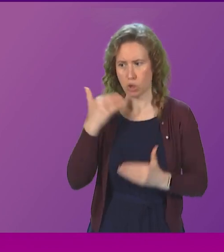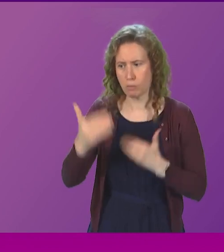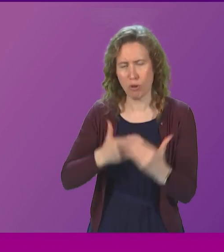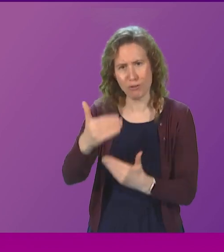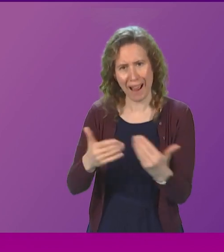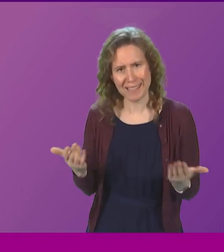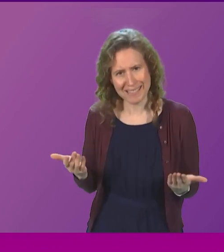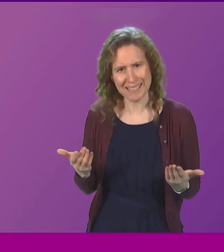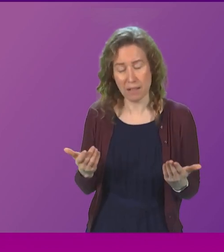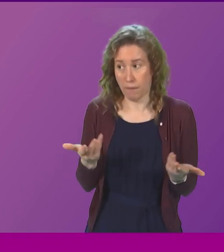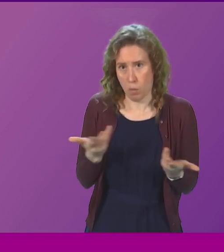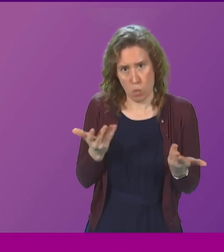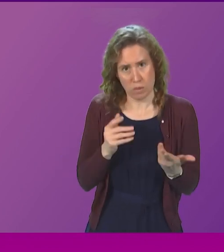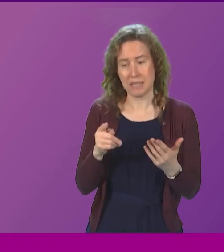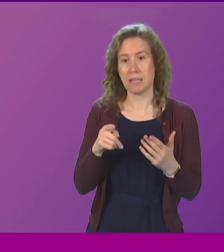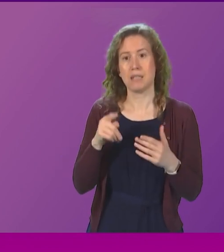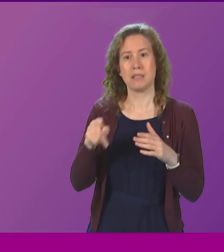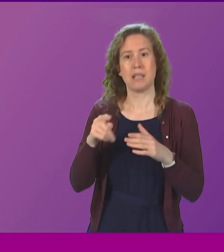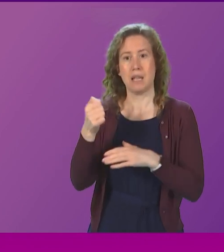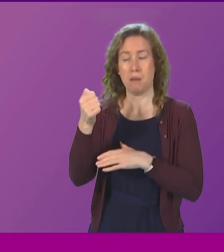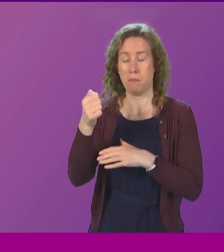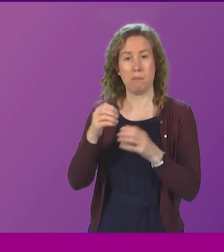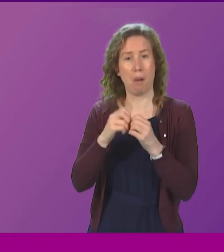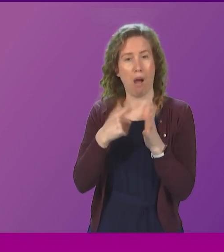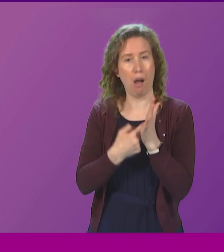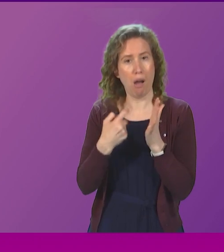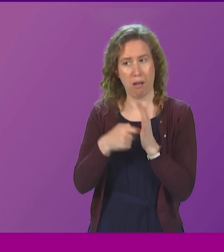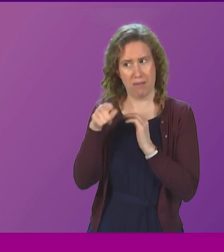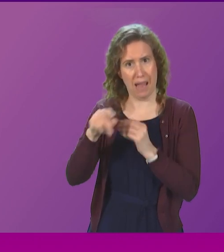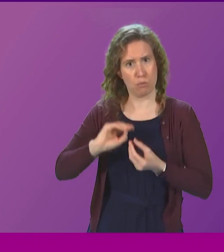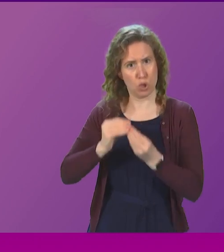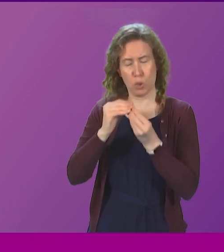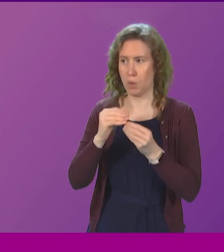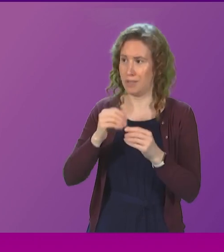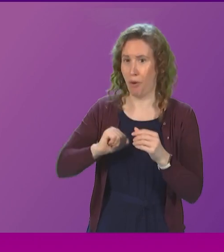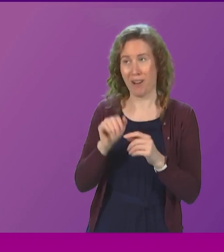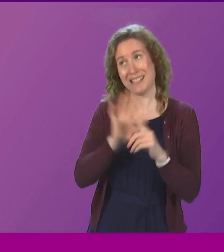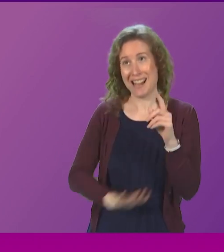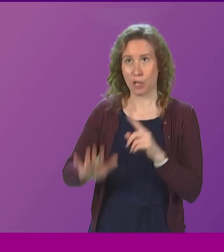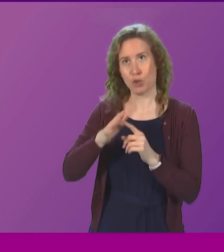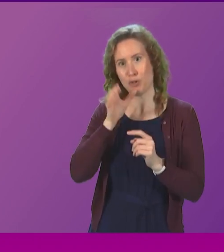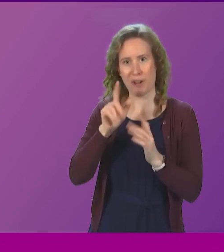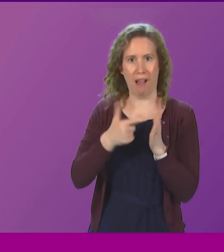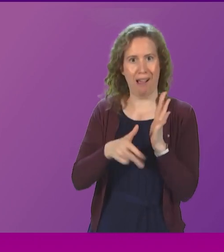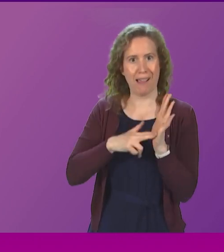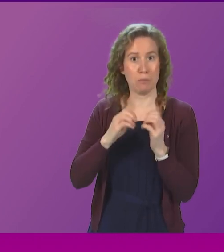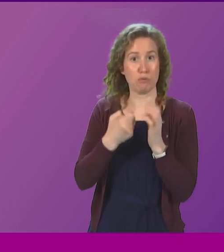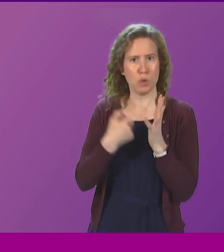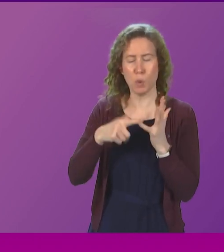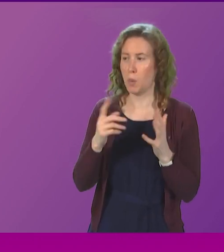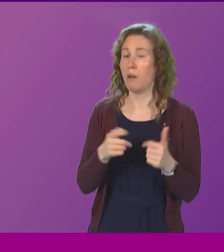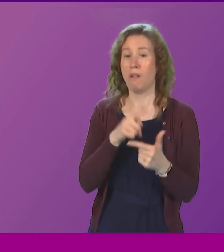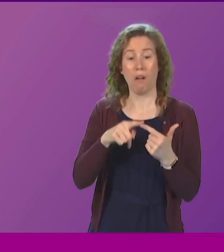No less than AG Barr—the producers of Scotland’s national drink, Irn-Bru—Coca-Cola and many